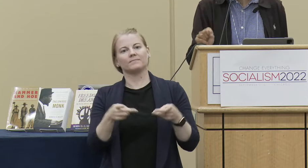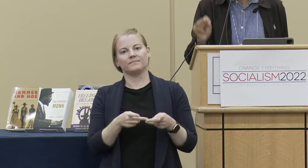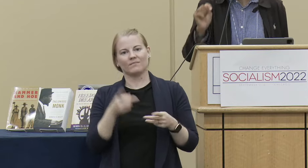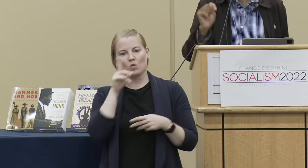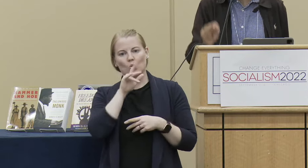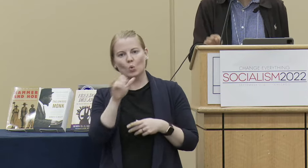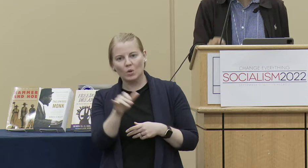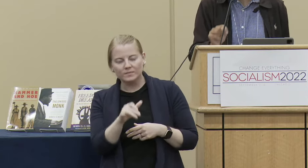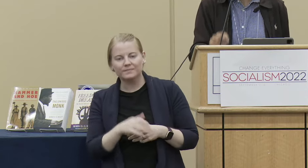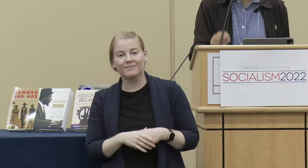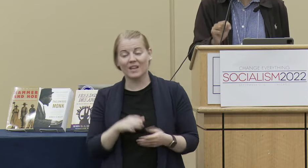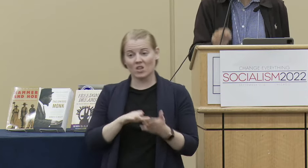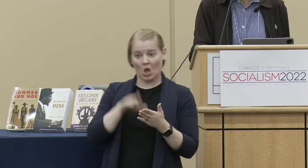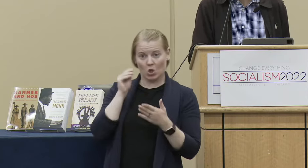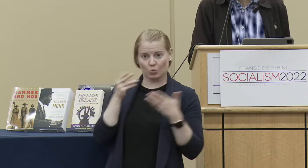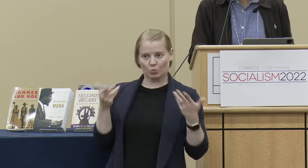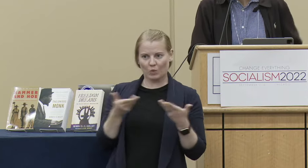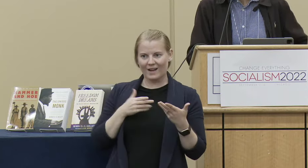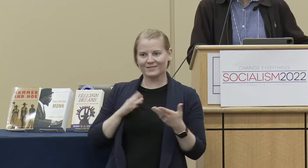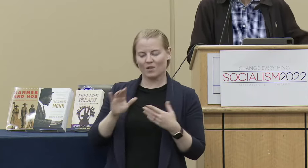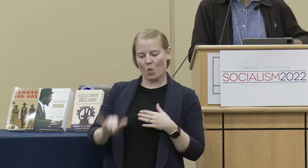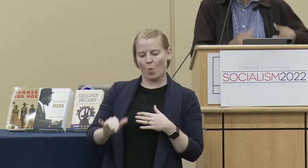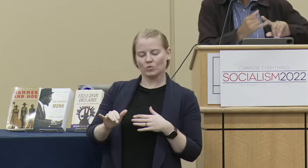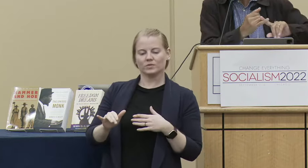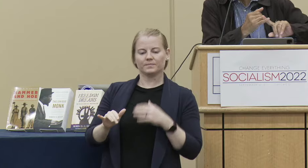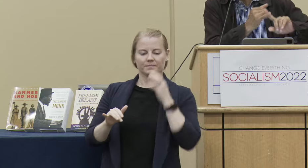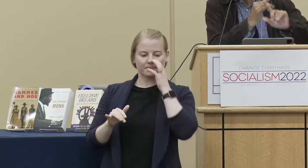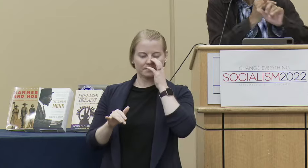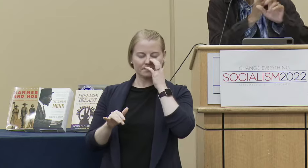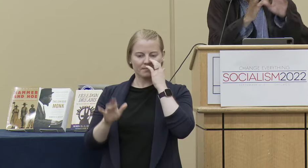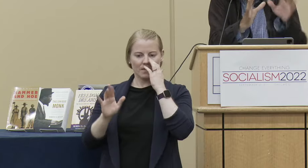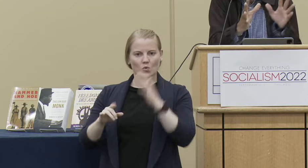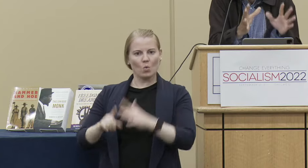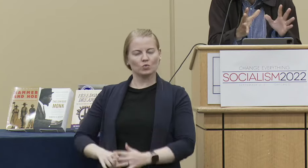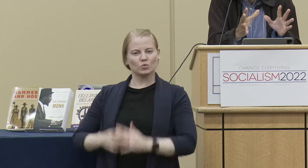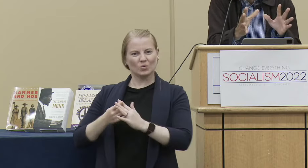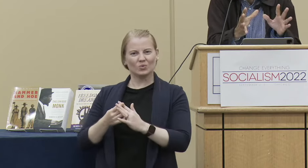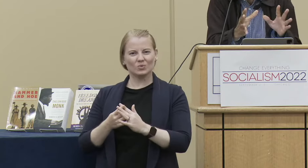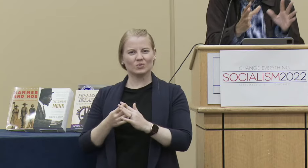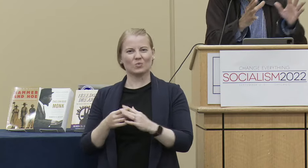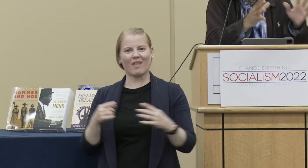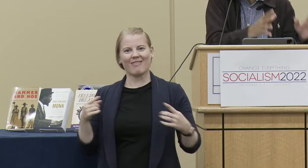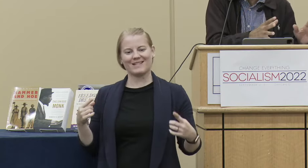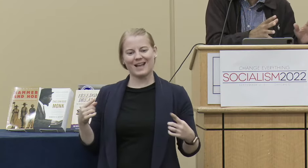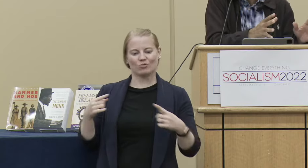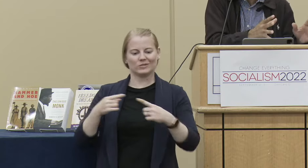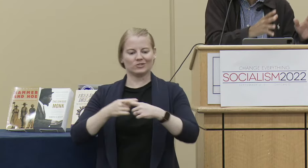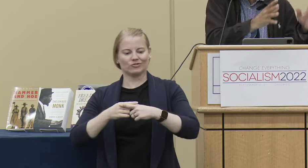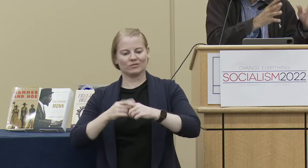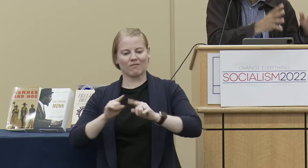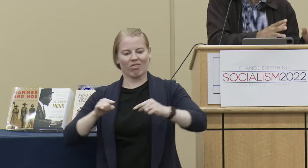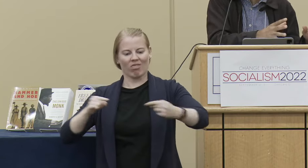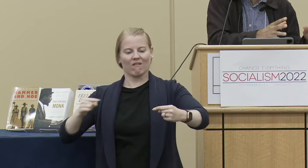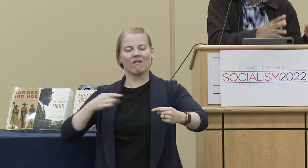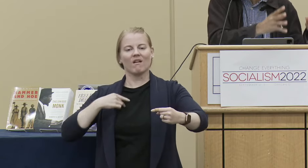demonstrated to them what the Black radical tradition looked like. And what they learned is its roots and not necessarily